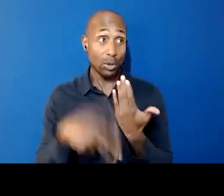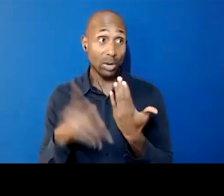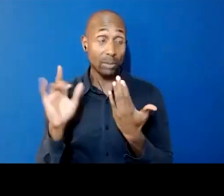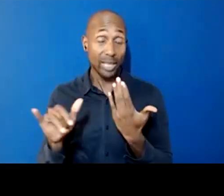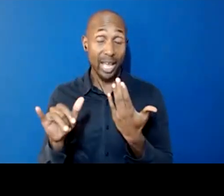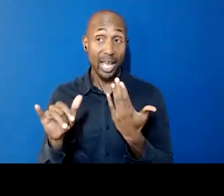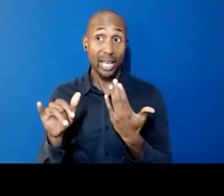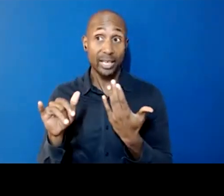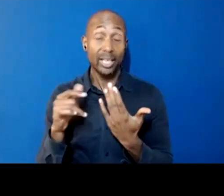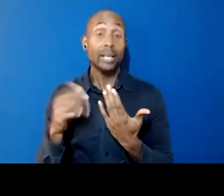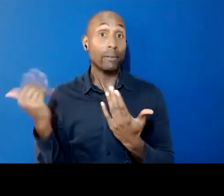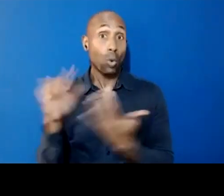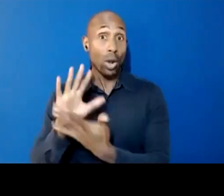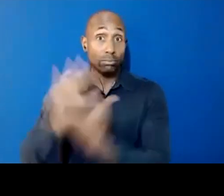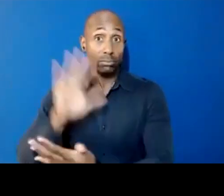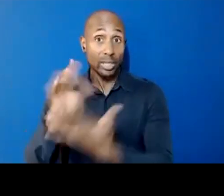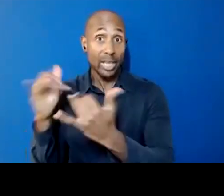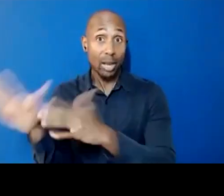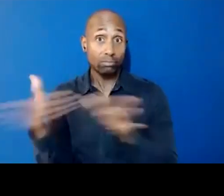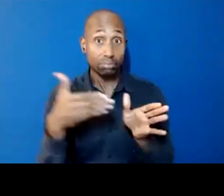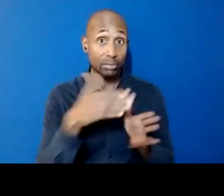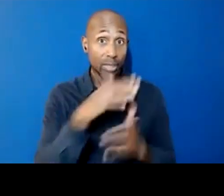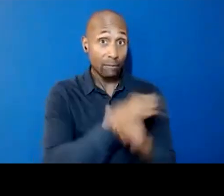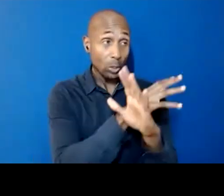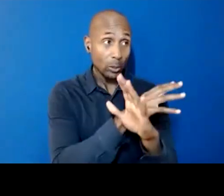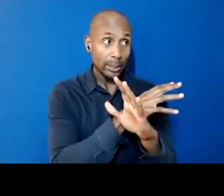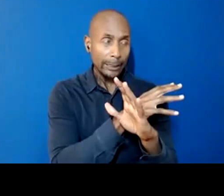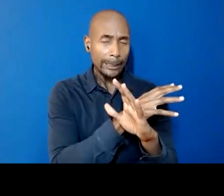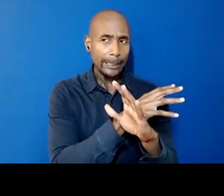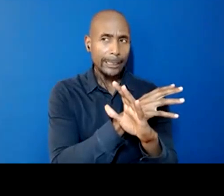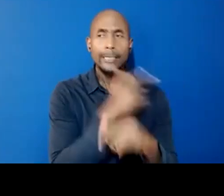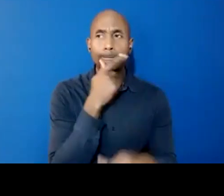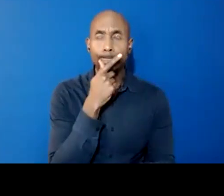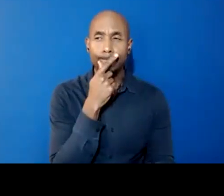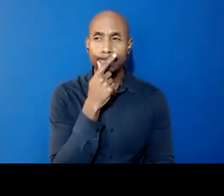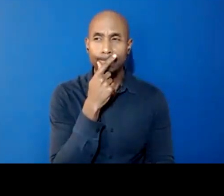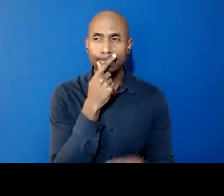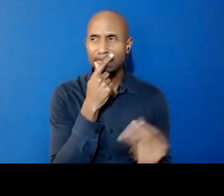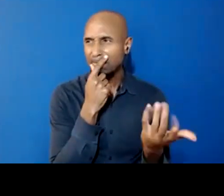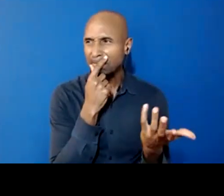the top of my head, but I would say that we had maybe 25%.